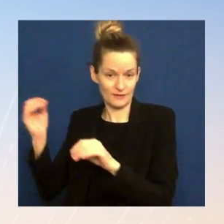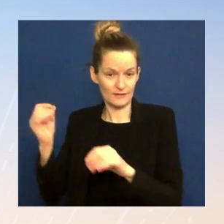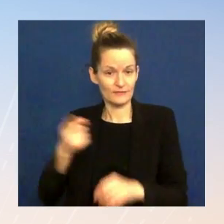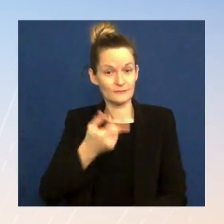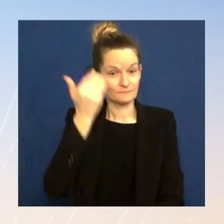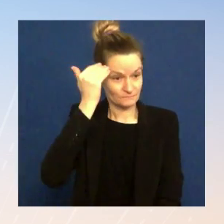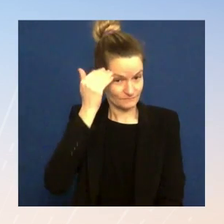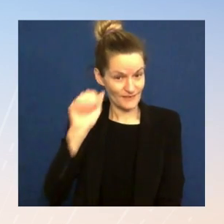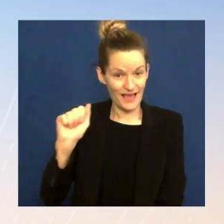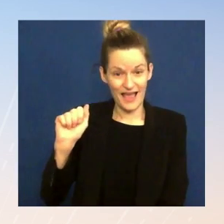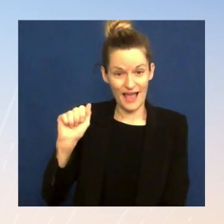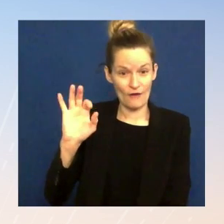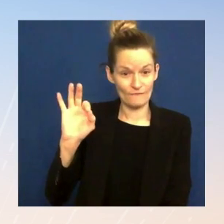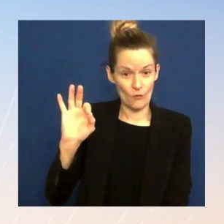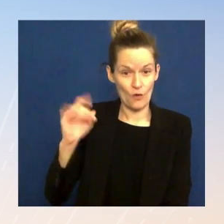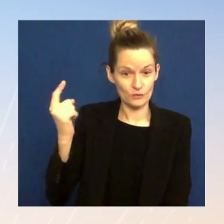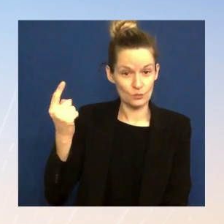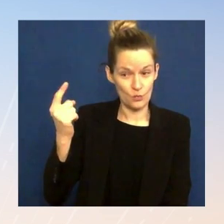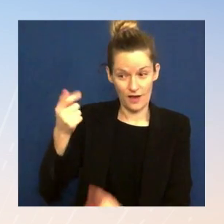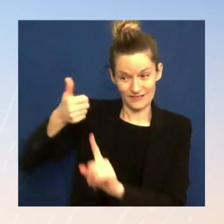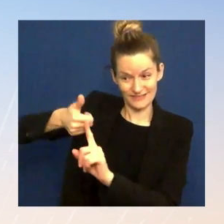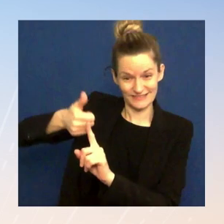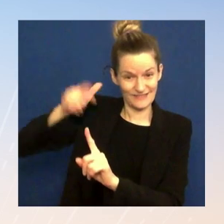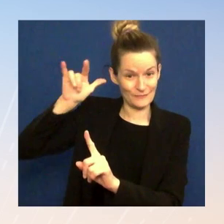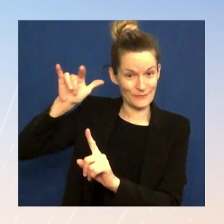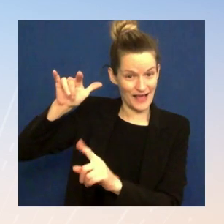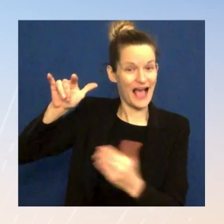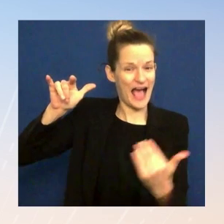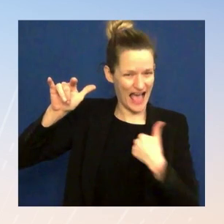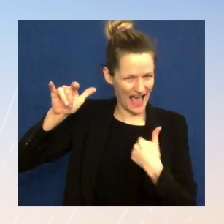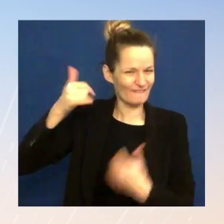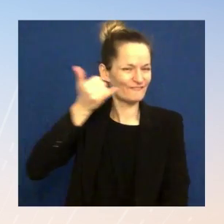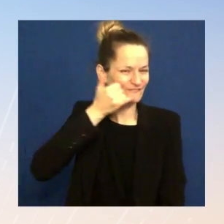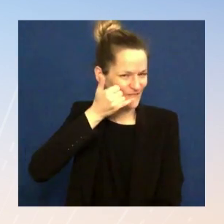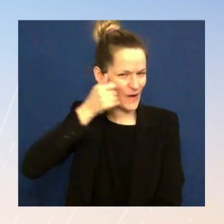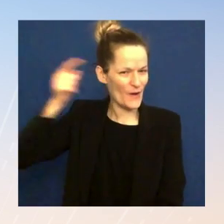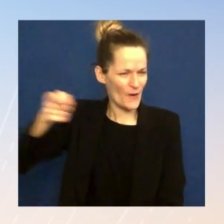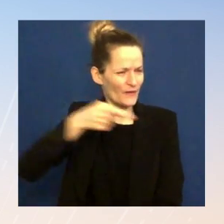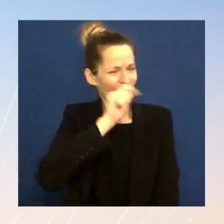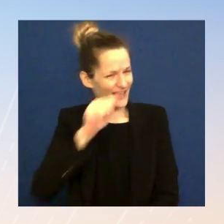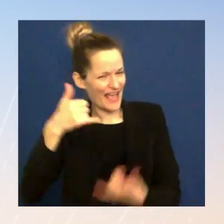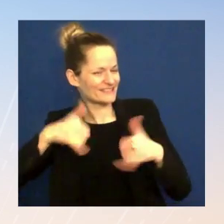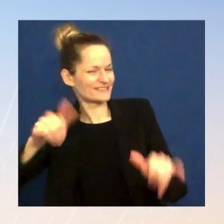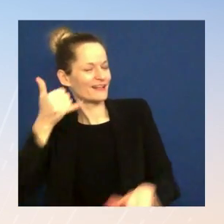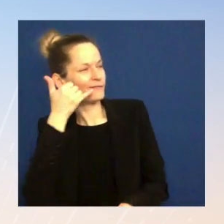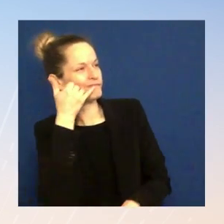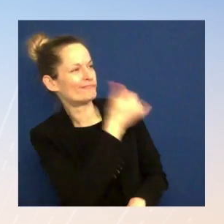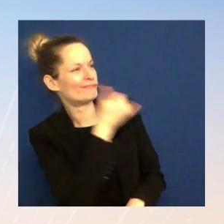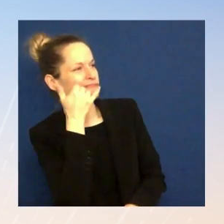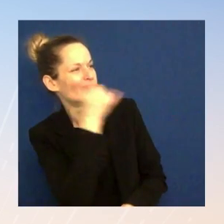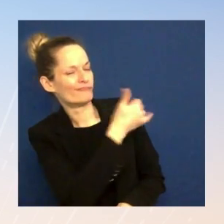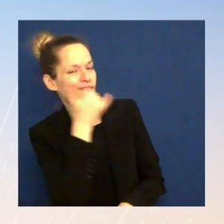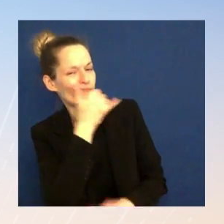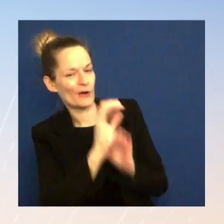even as we move to the trip. As it relates to -- the second part of your question was about the taxes component? The Press: Yeah.